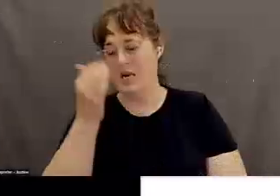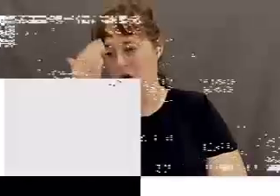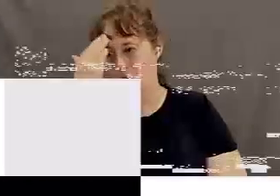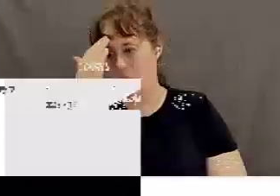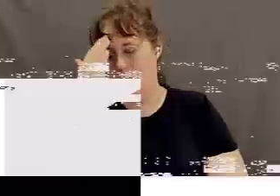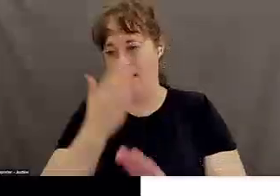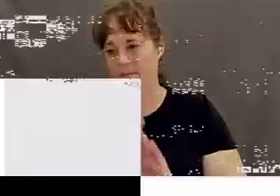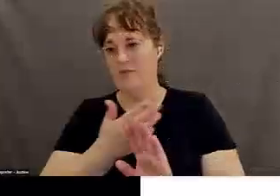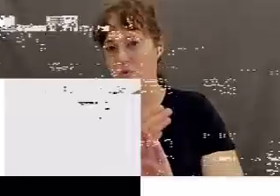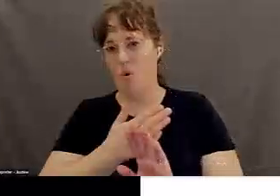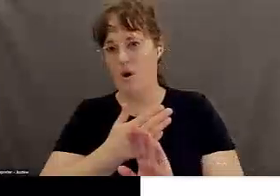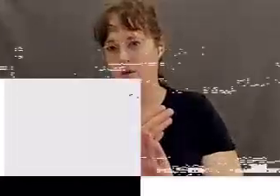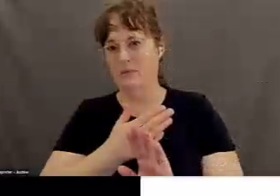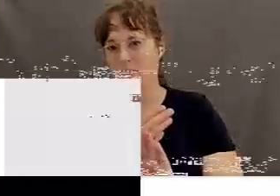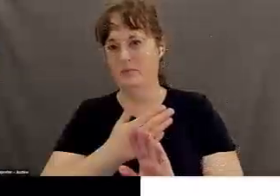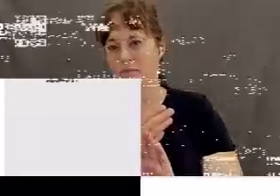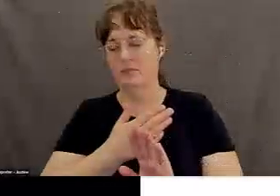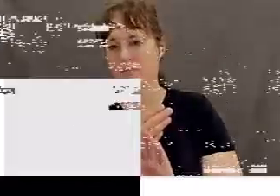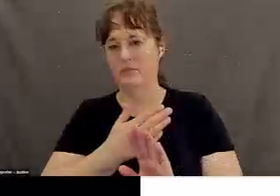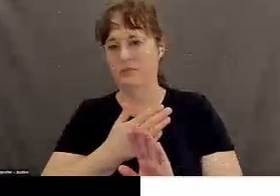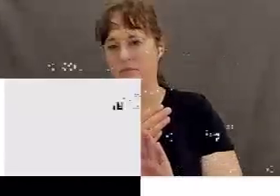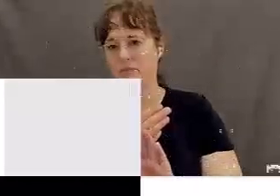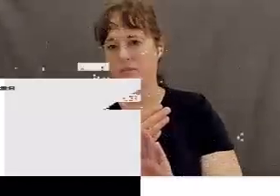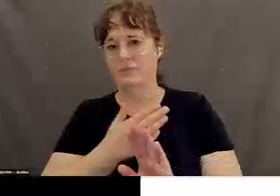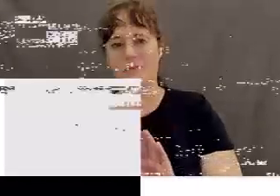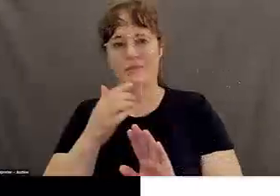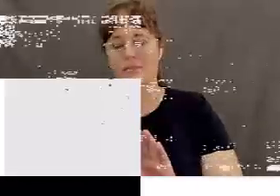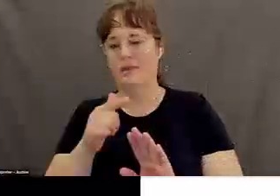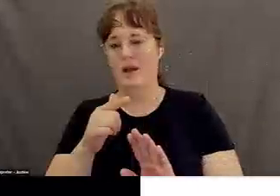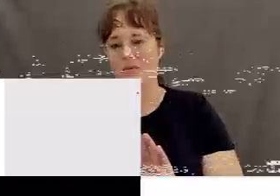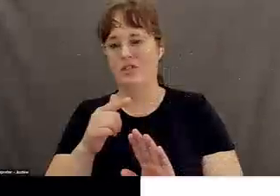Boardroom: As a… as a, you know, kind of blanket across the system.